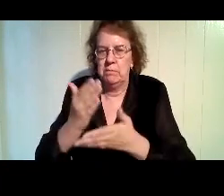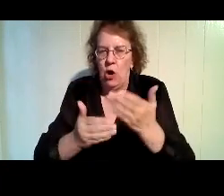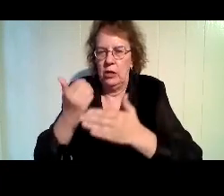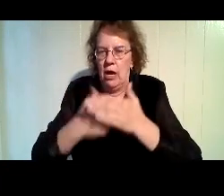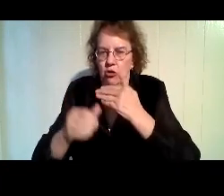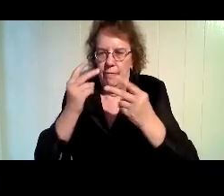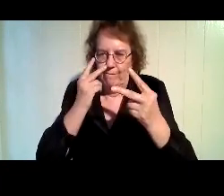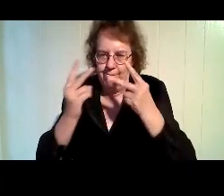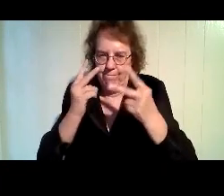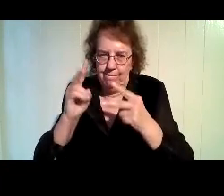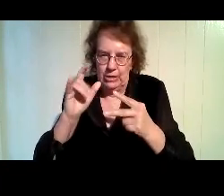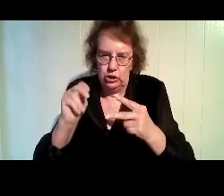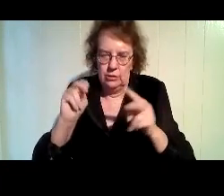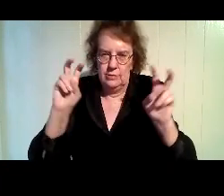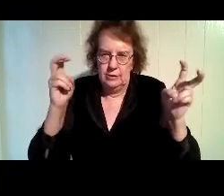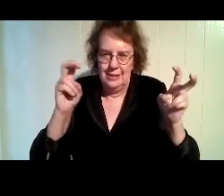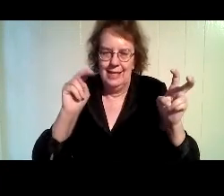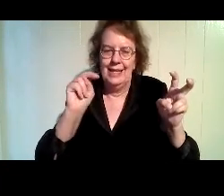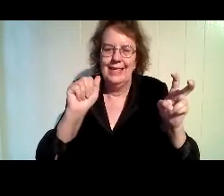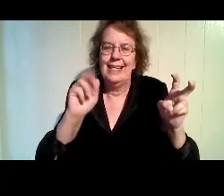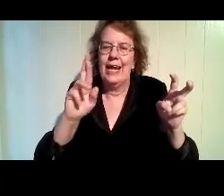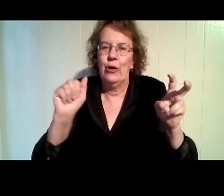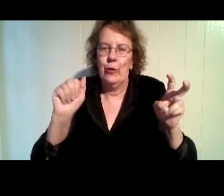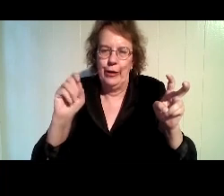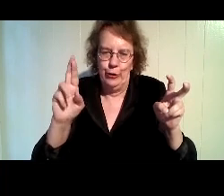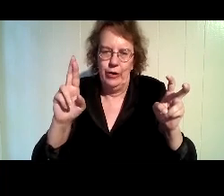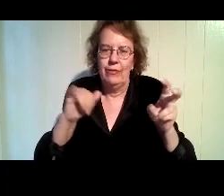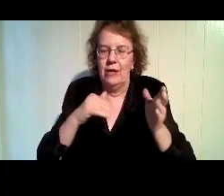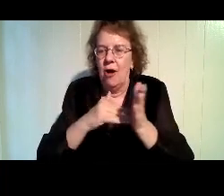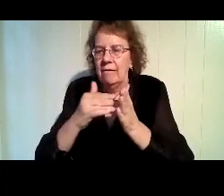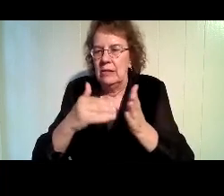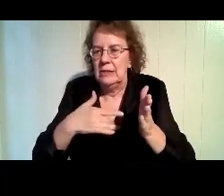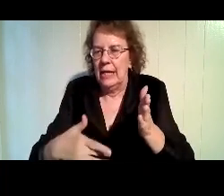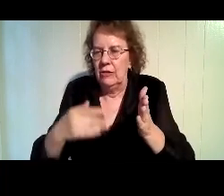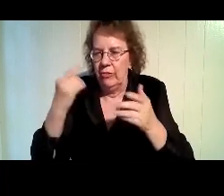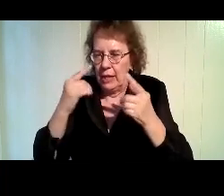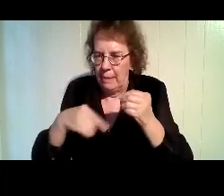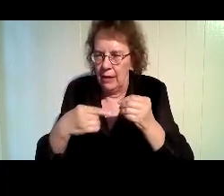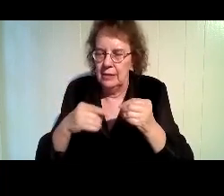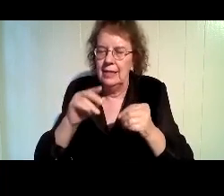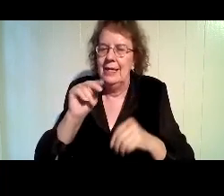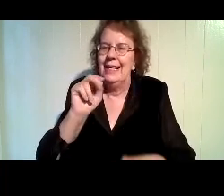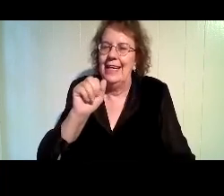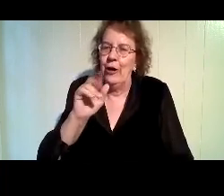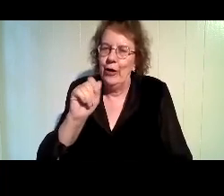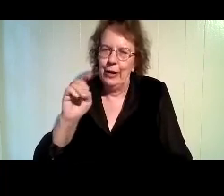think is often thought of when we talk about accessibility and technology. Narrator is a tool that will allow us to have text